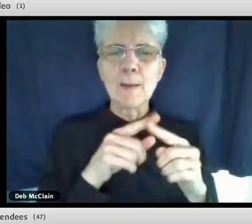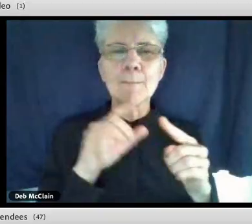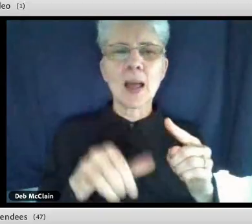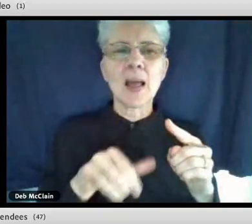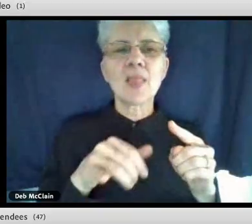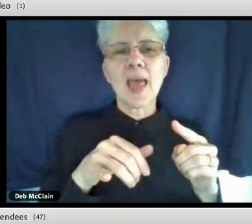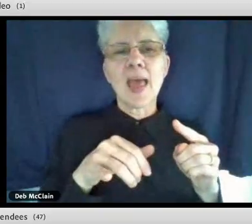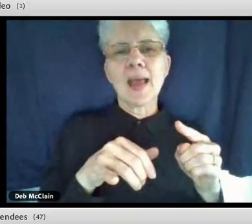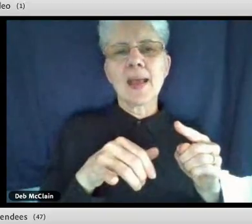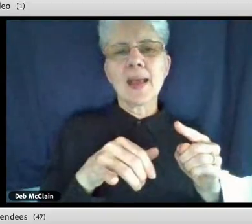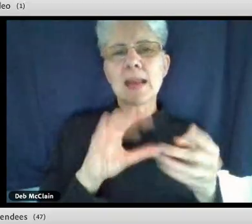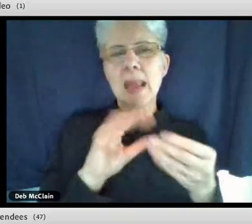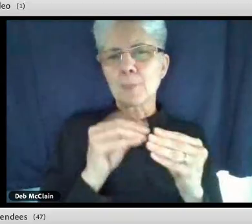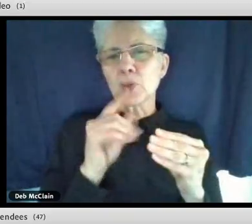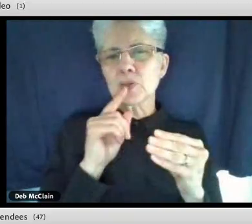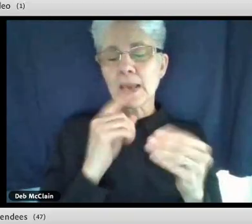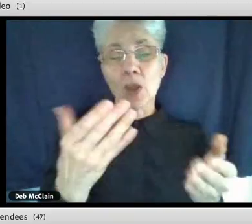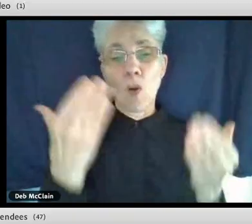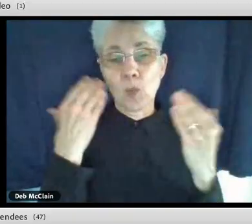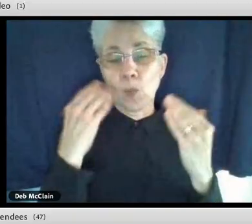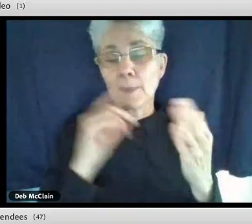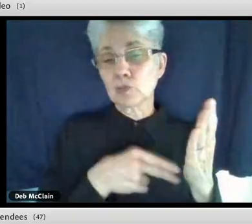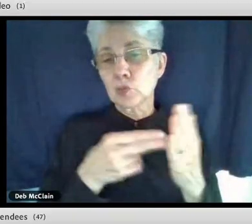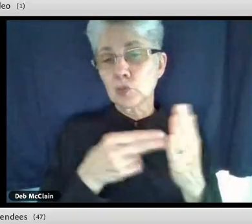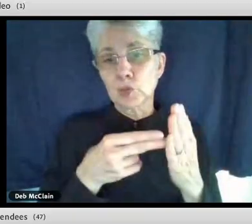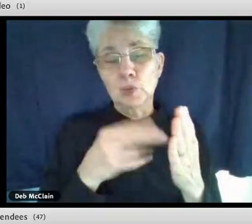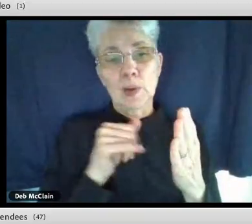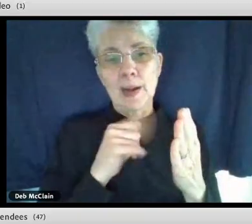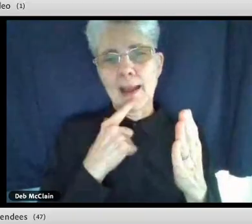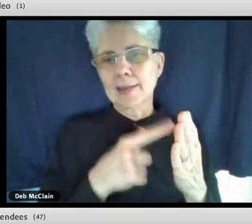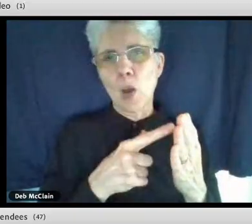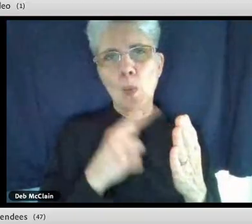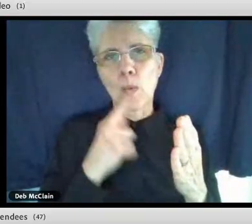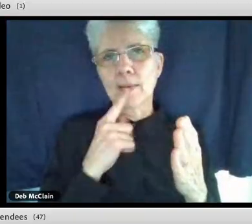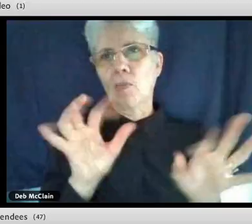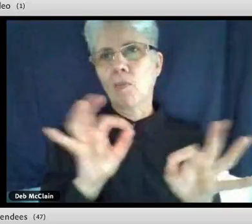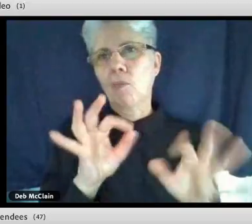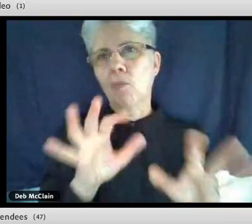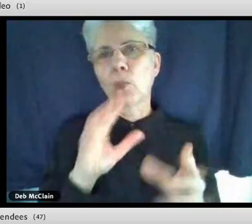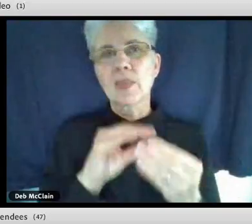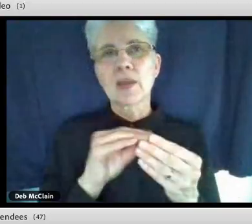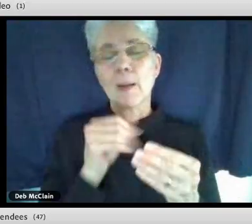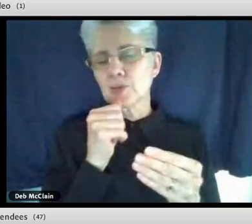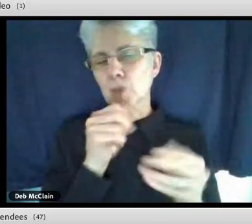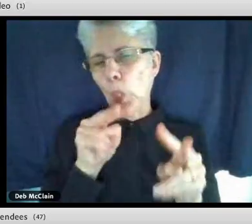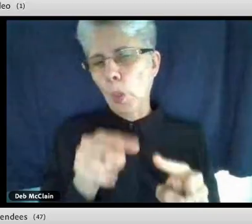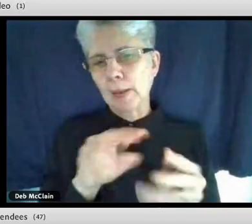but numbers can be overwhelming, absolutely, and I don't want to play light with the numbers and tell you not to look at them